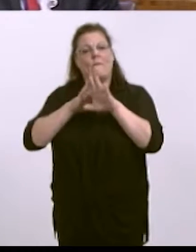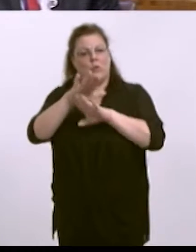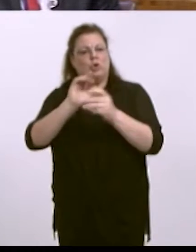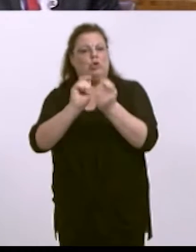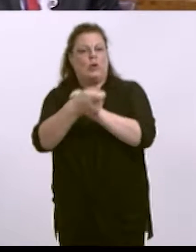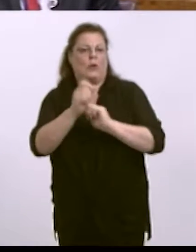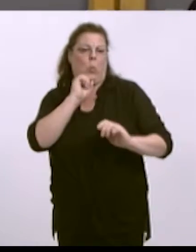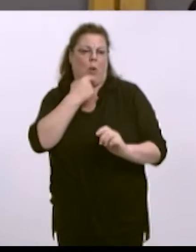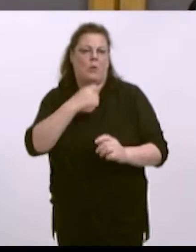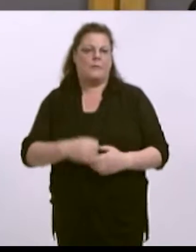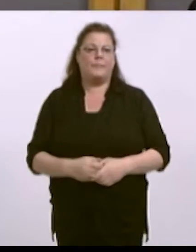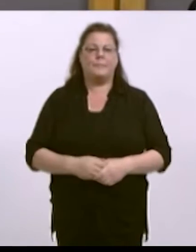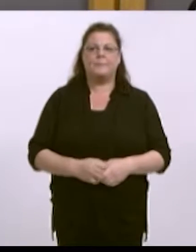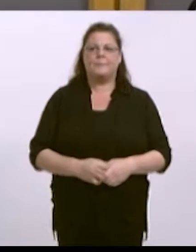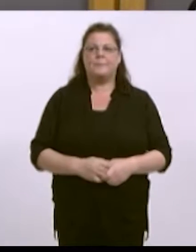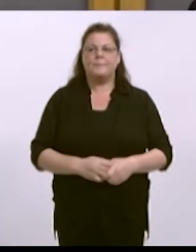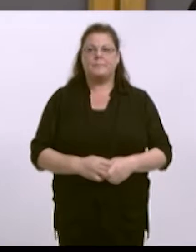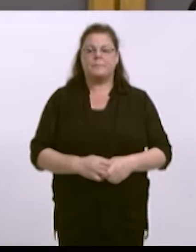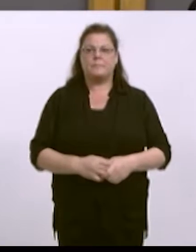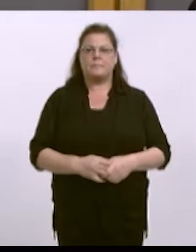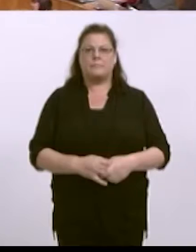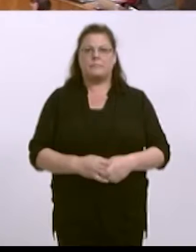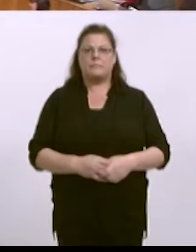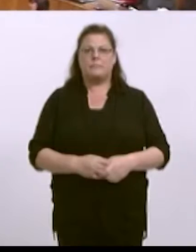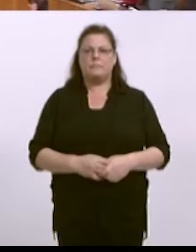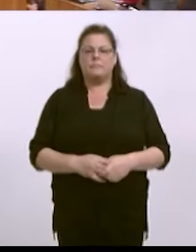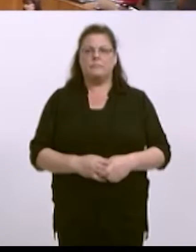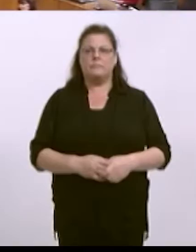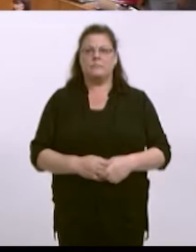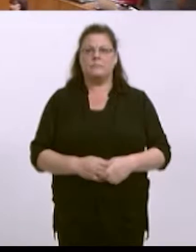Simon Thomas: Wrth lansio eich rhaglen ddeddfwriaethol, Brif Weinidog, roeddech chiín sÙn am ddau